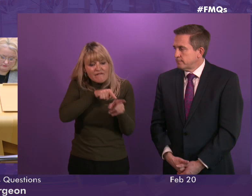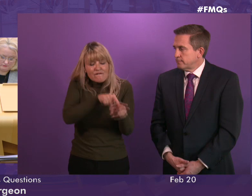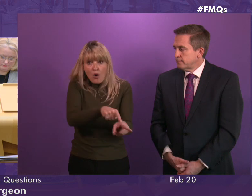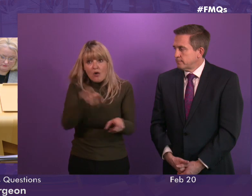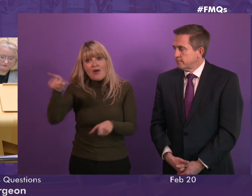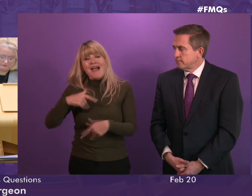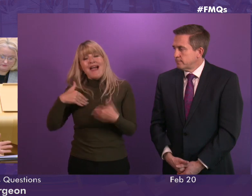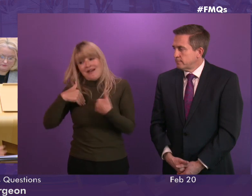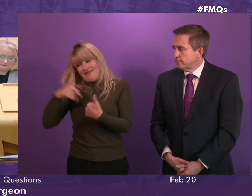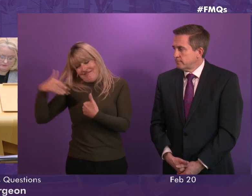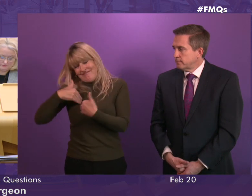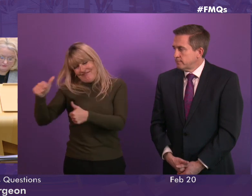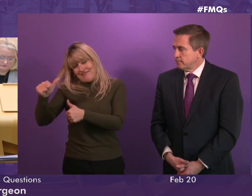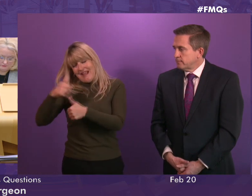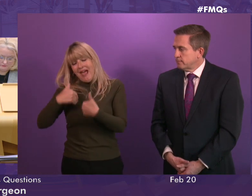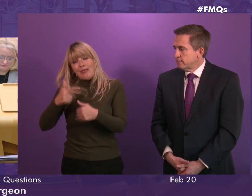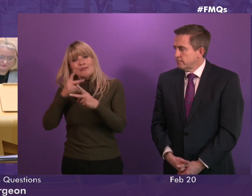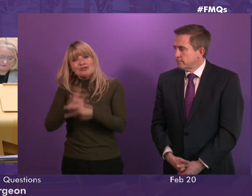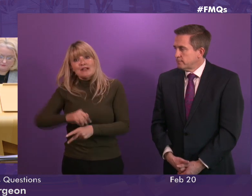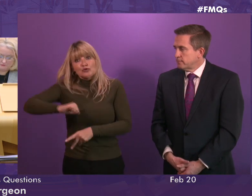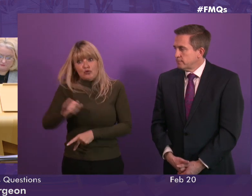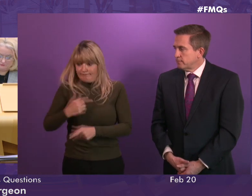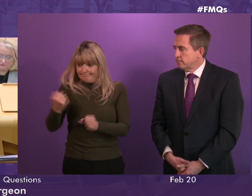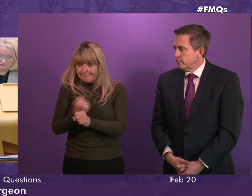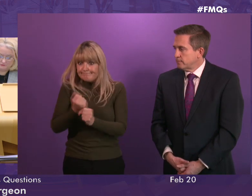for investigation and initial management, which I spoke about earlier today. We are